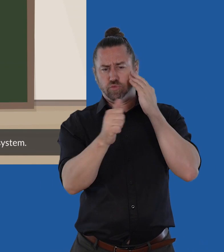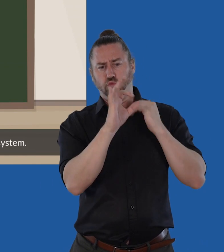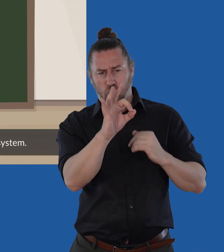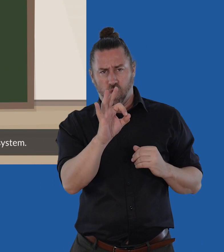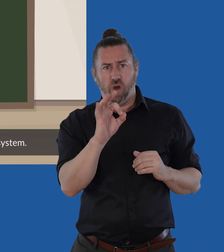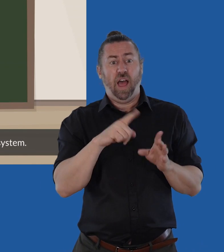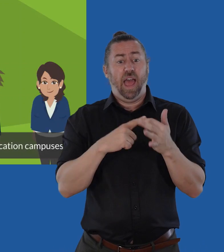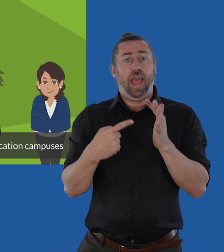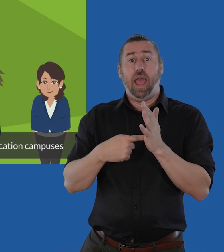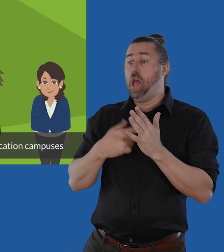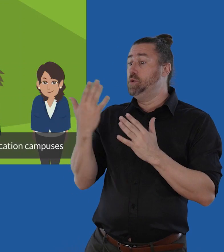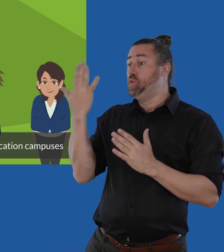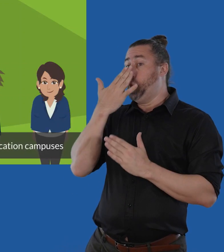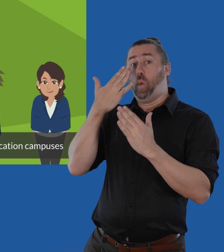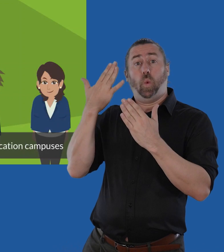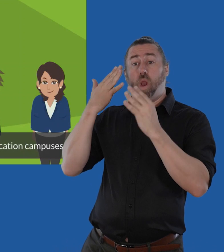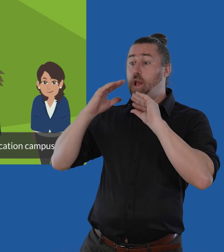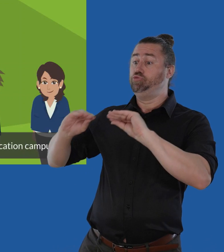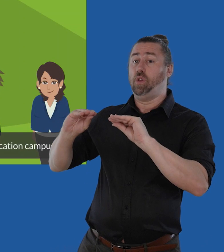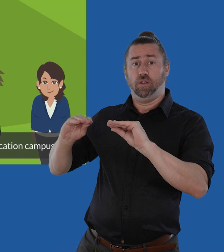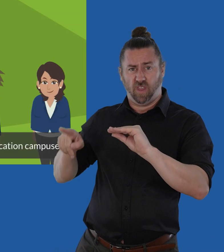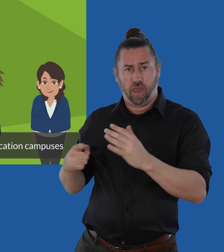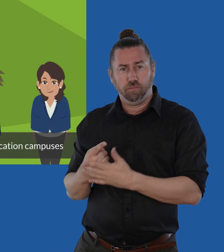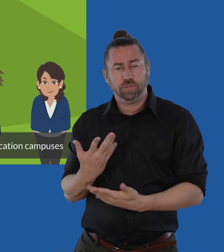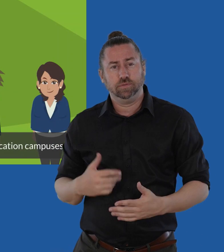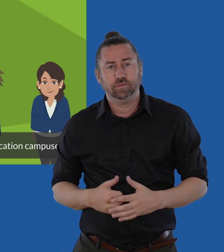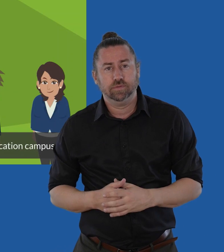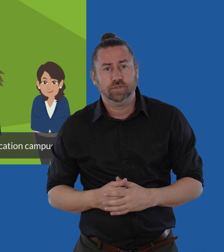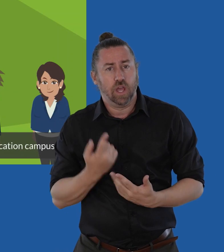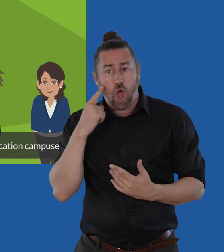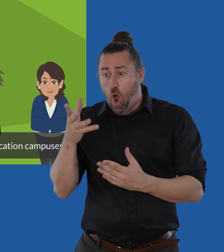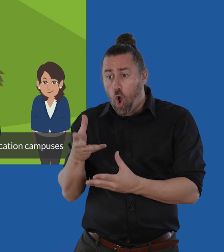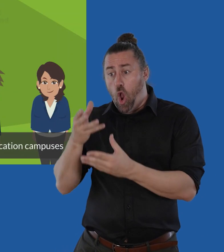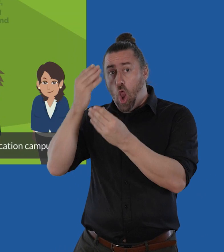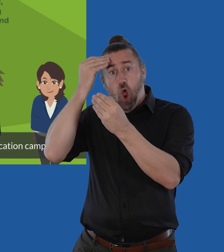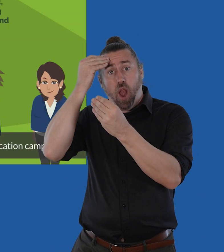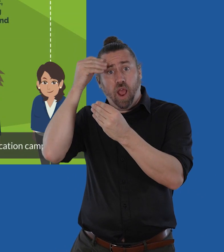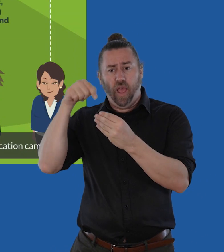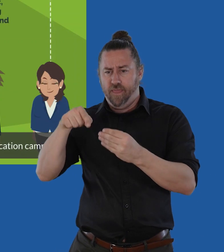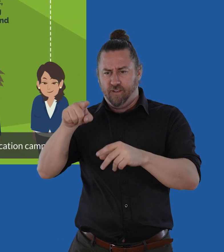when it comes to learning, variability is the rule, not the exception.